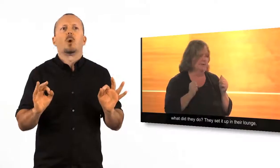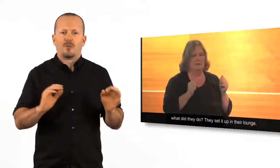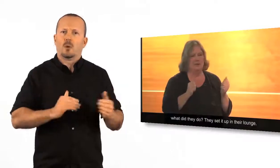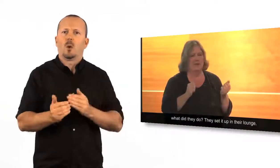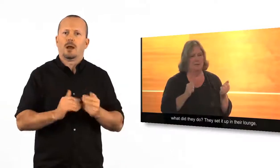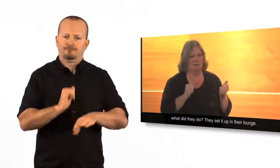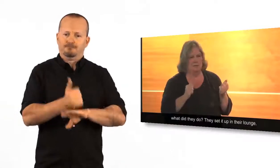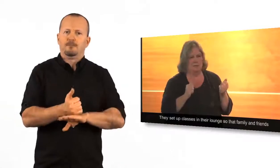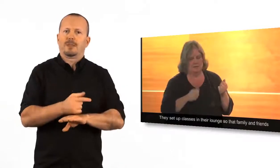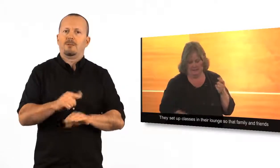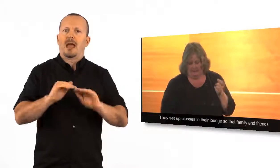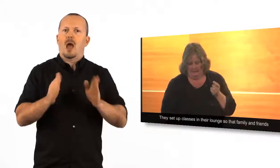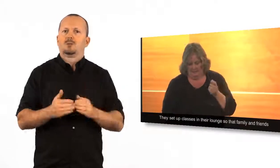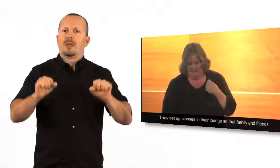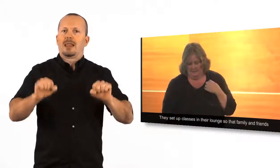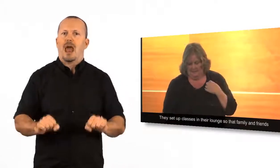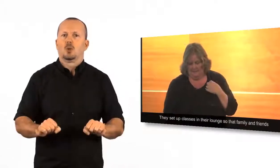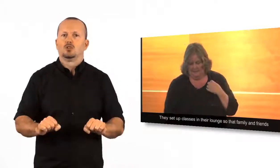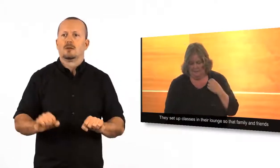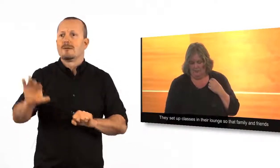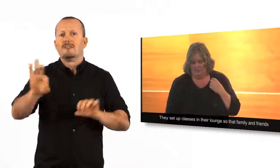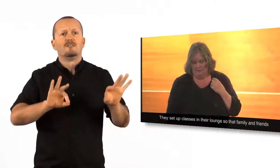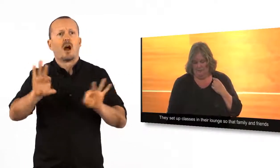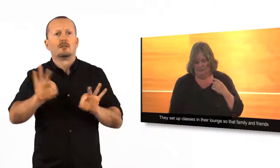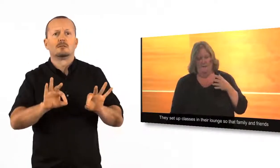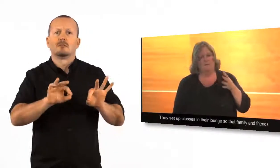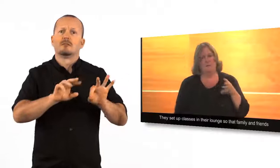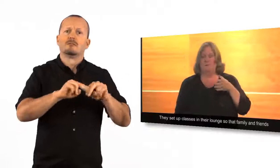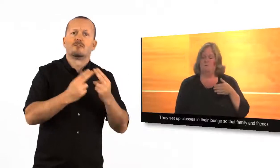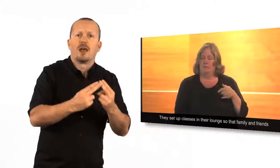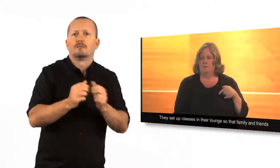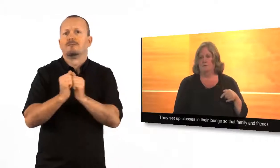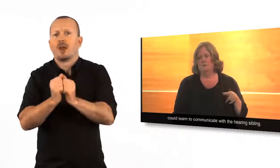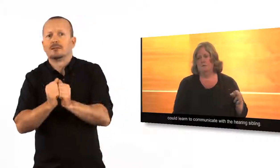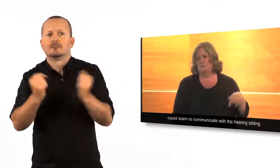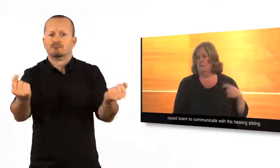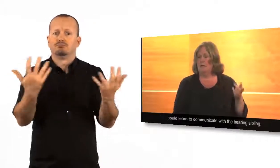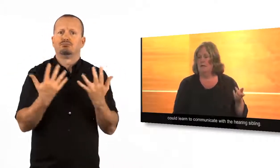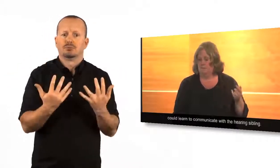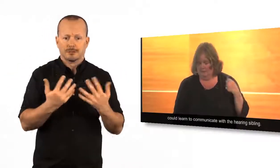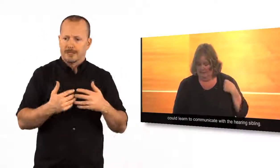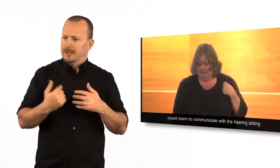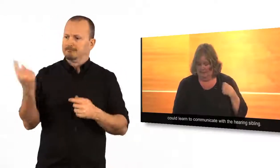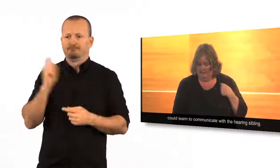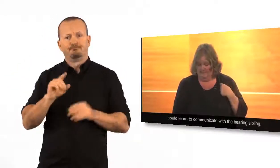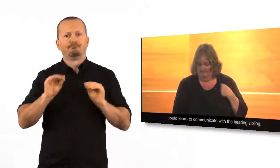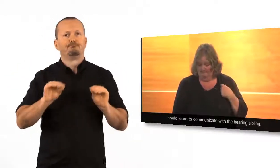in their lounge, they set up classes in their lounge so that family and friends could learn to communicate with the hearing sibling.